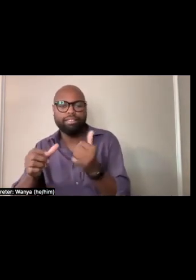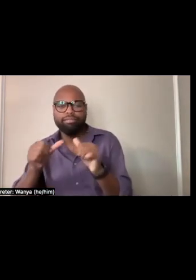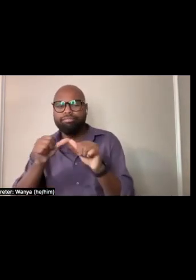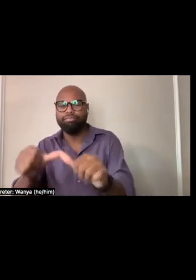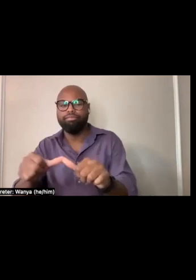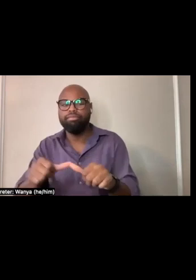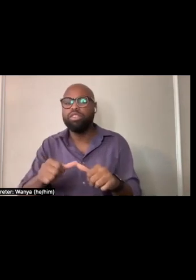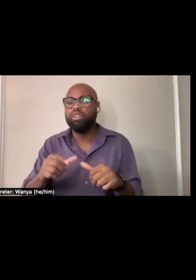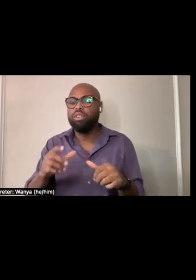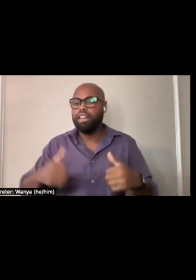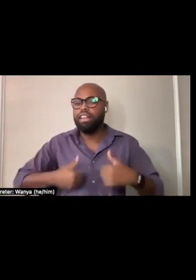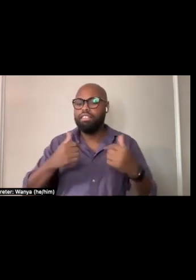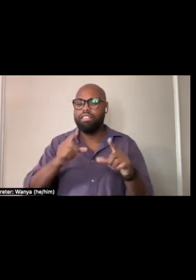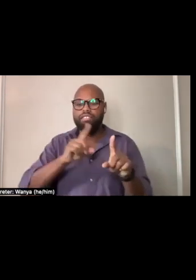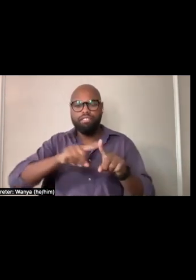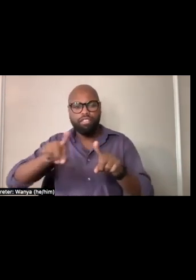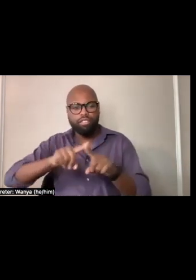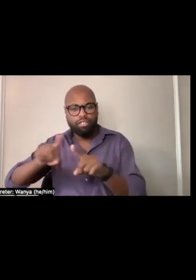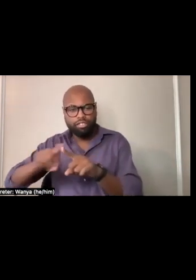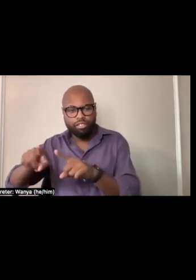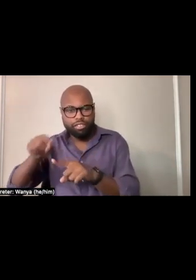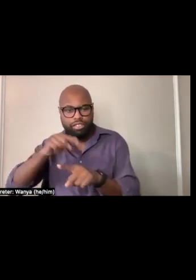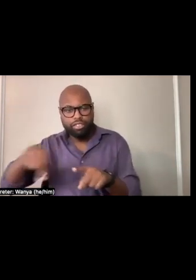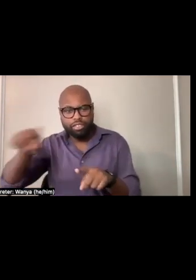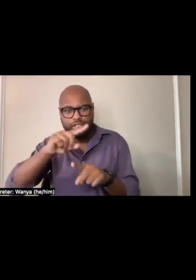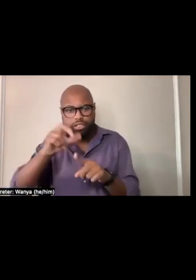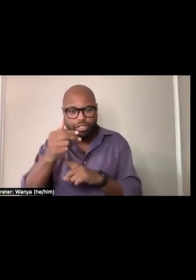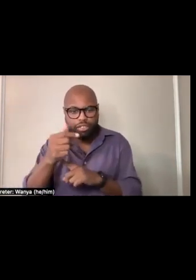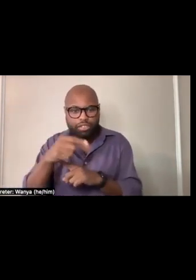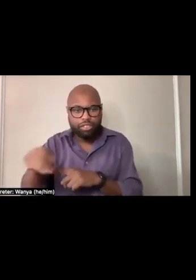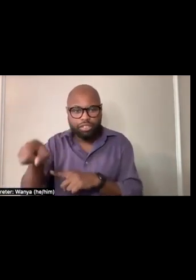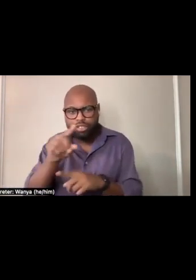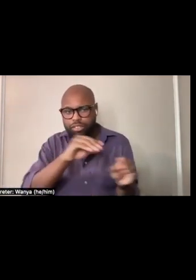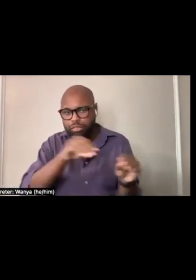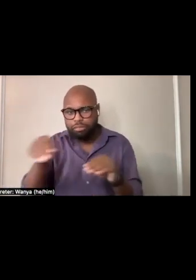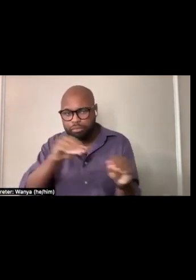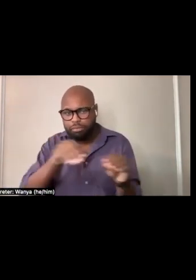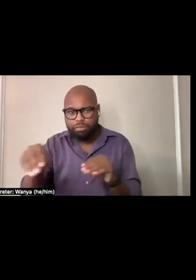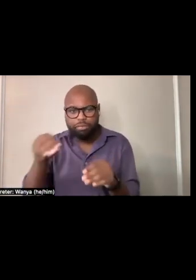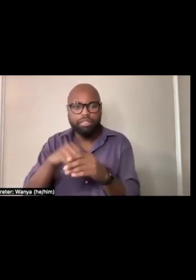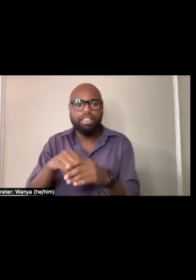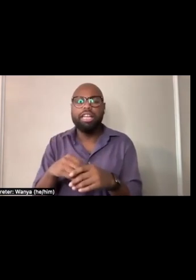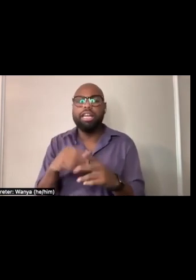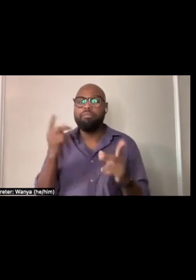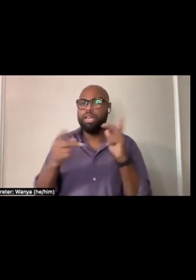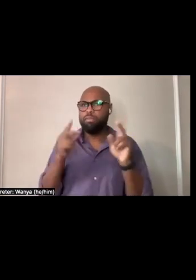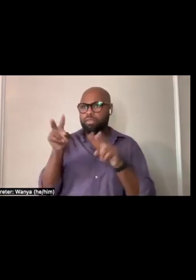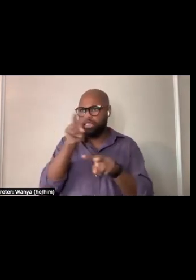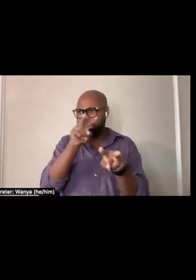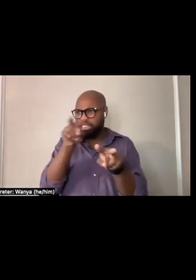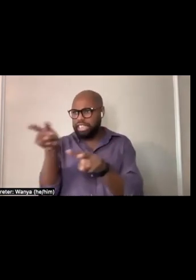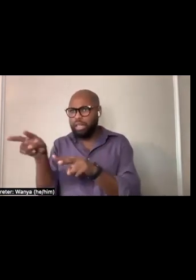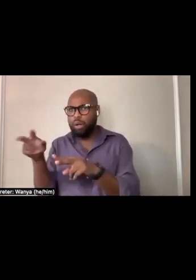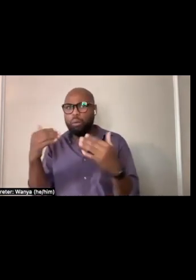the public health leaders observed serious extremes. People with multiple complex illnesses and